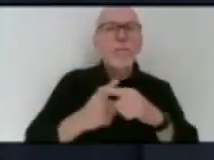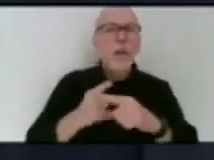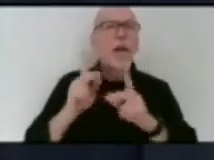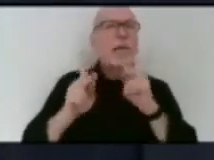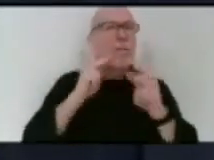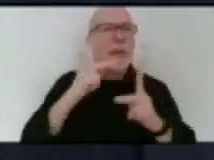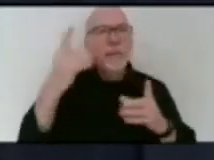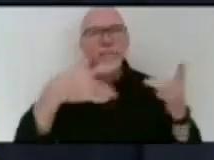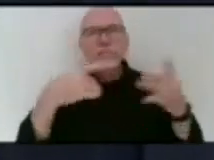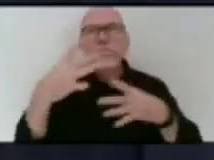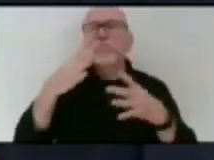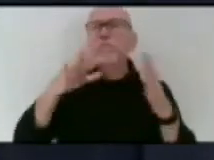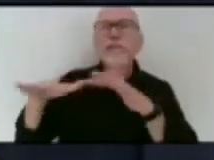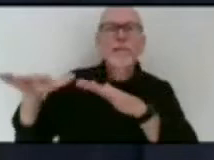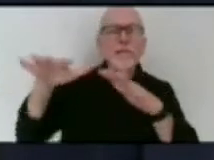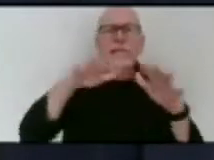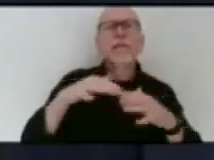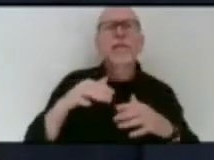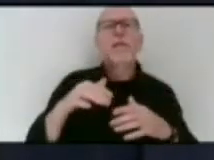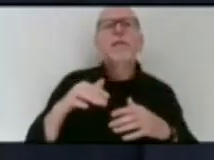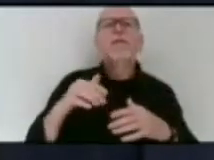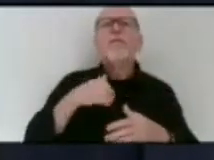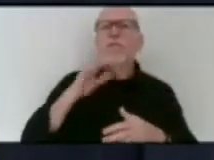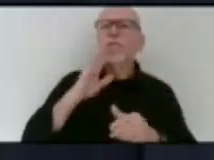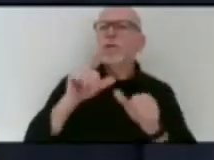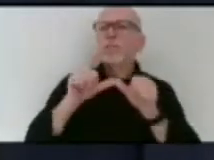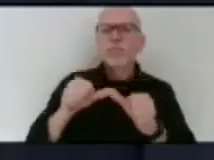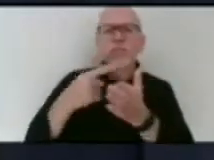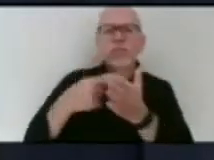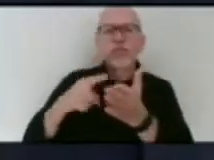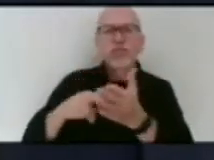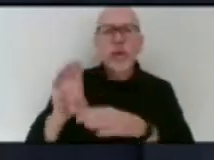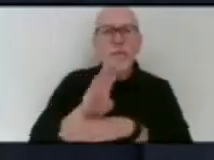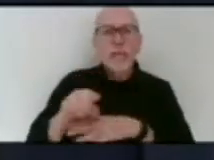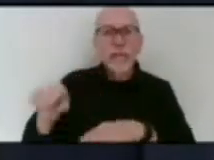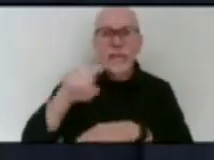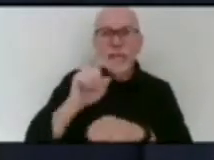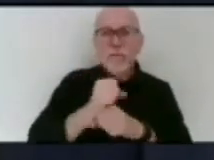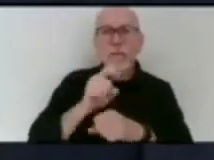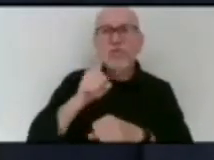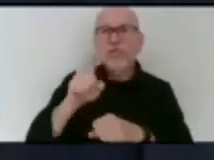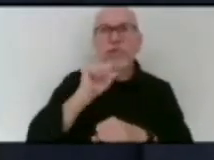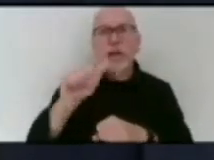continue to check businesses for occupancy, social distancing, face